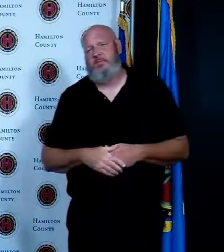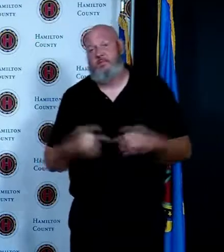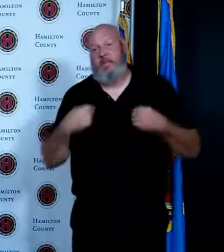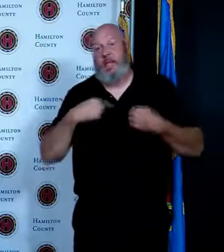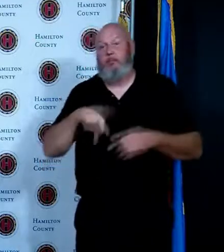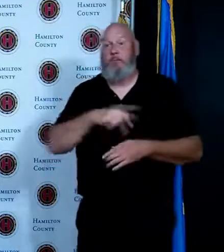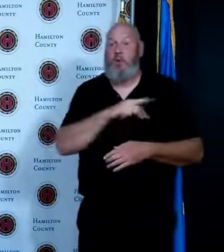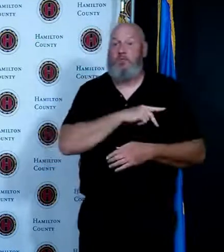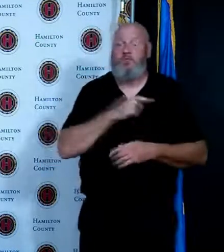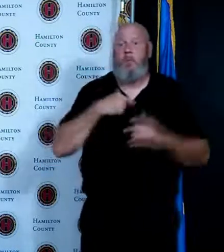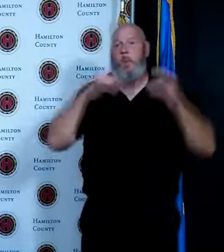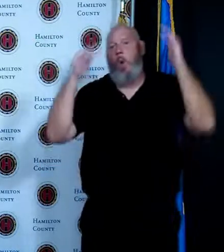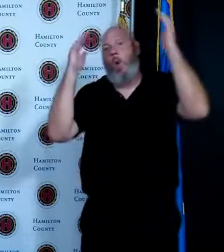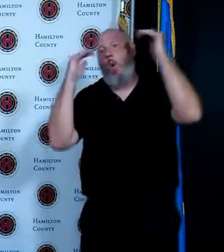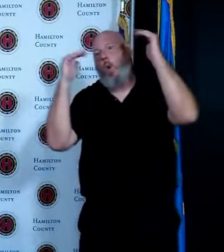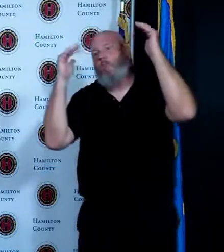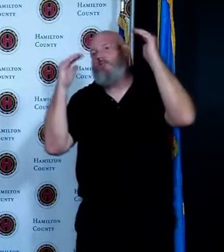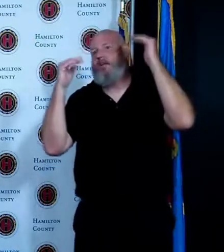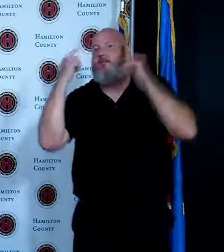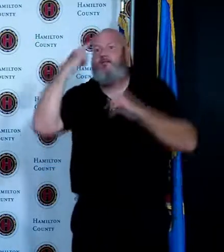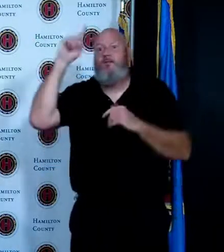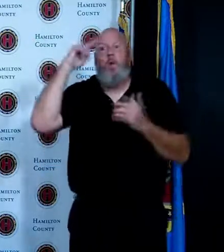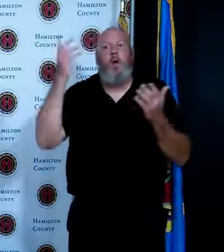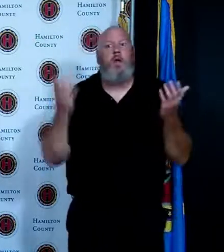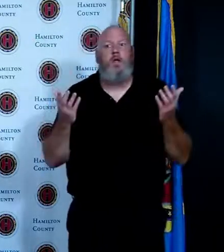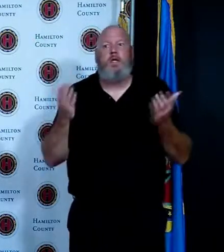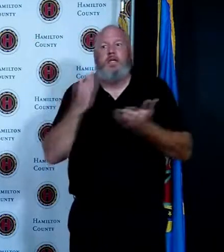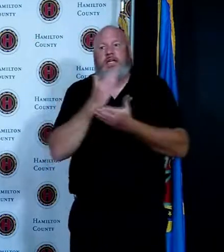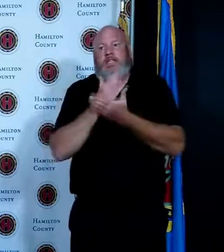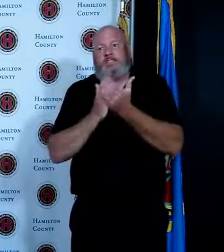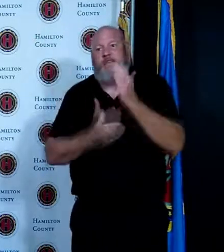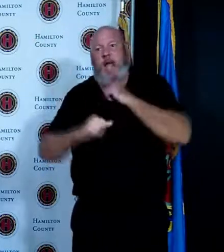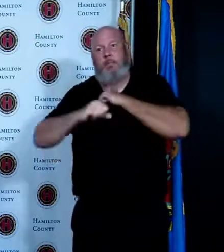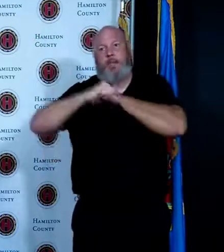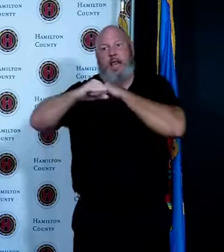the campaigns that you have seen launched in Hamilton County will help